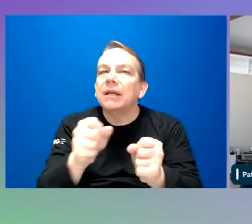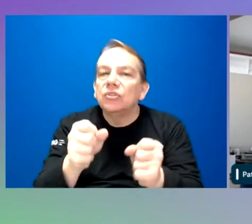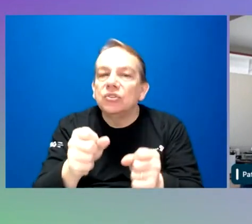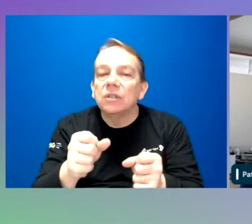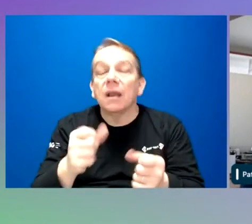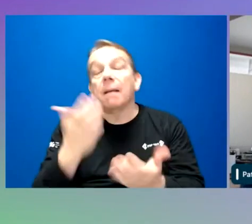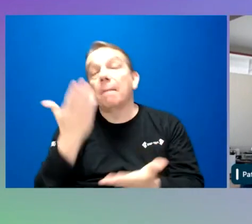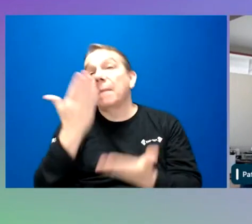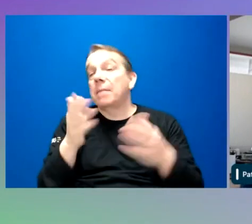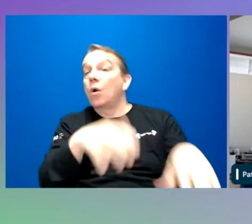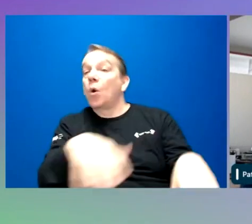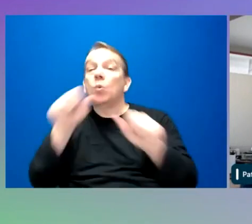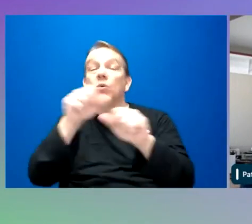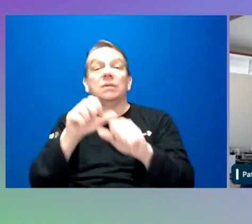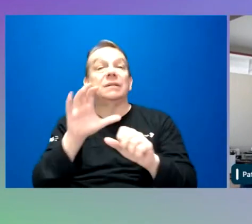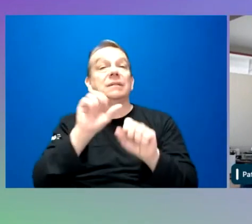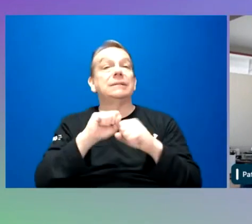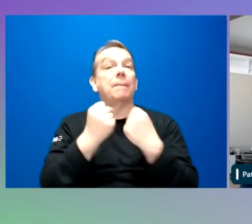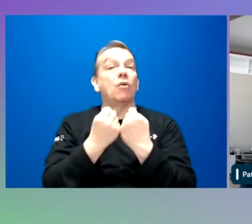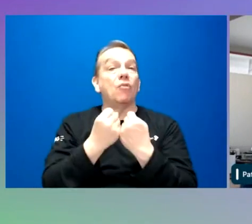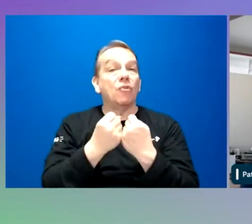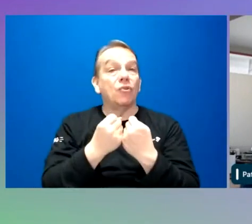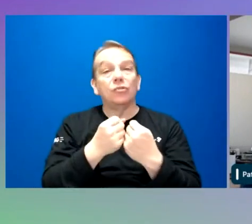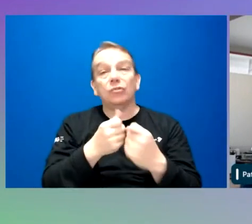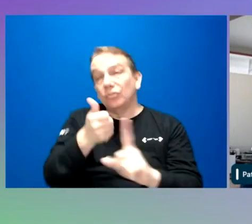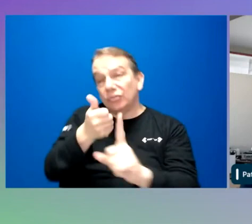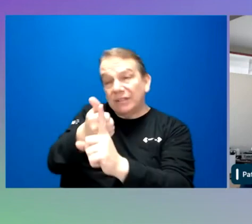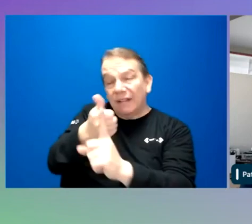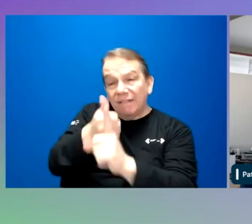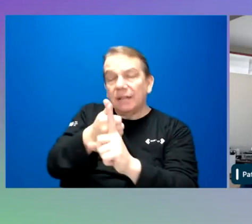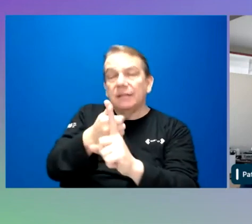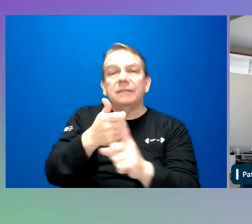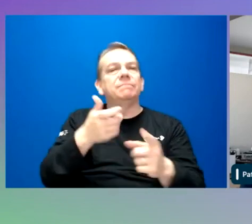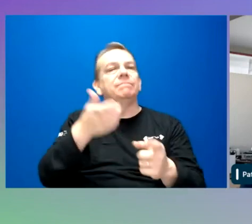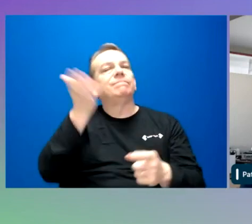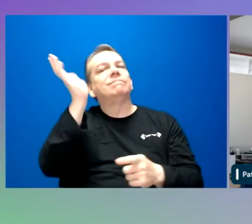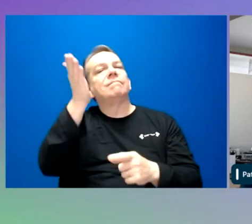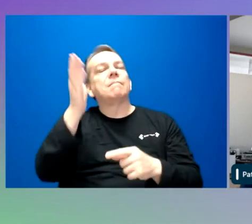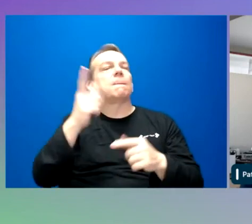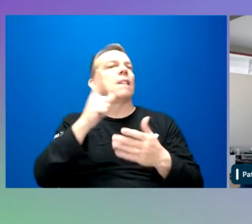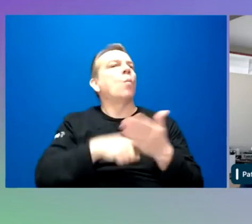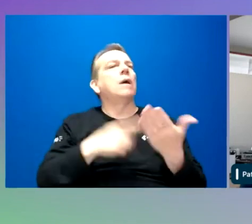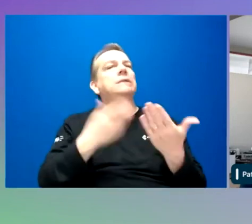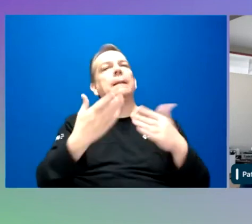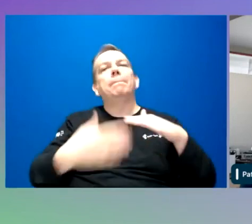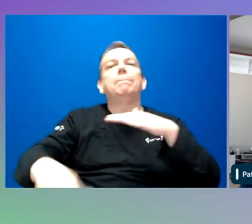about just basic disability etiquette and what you could do